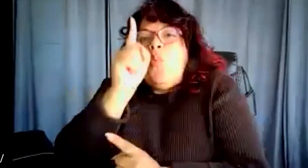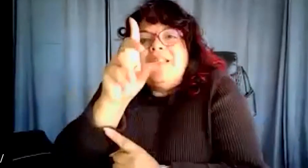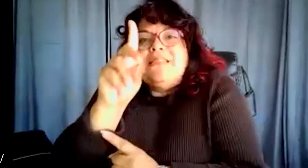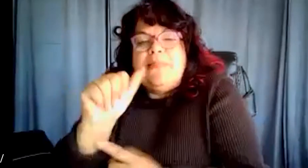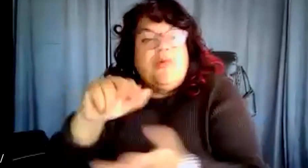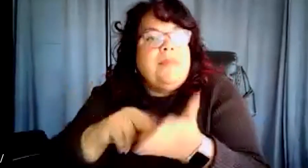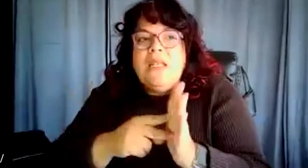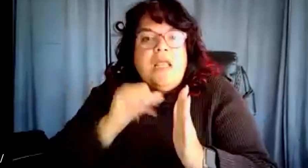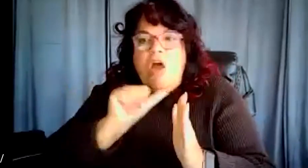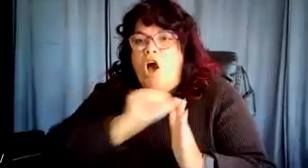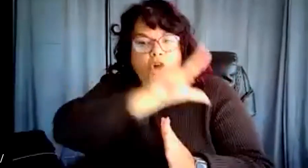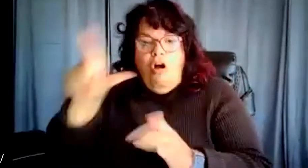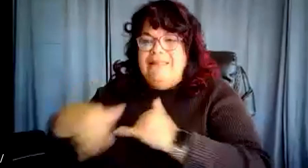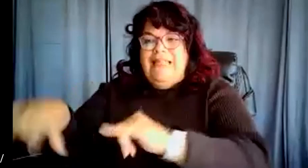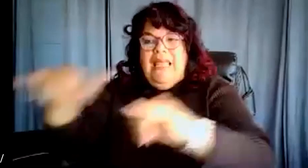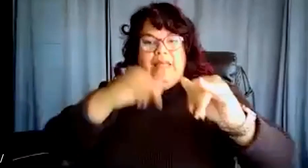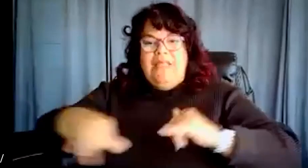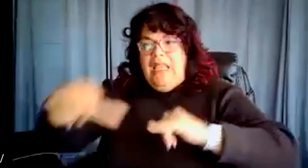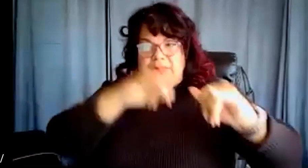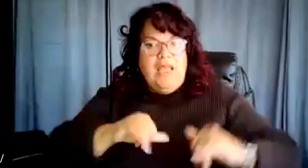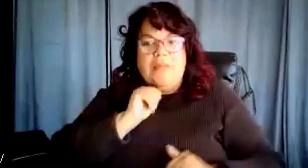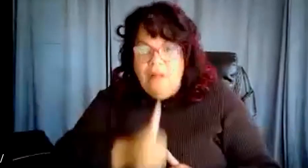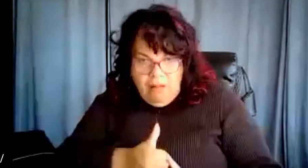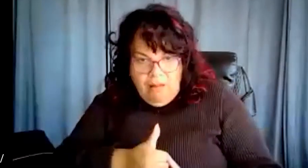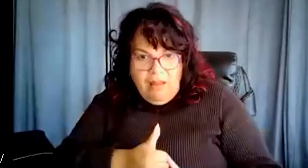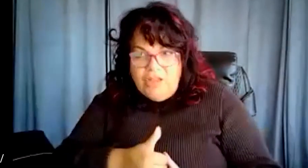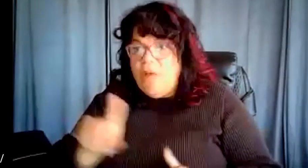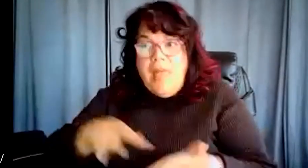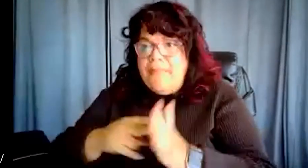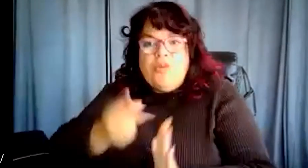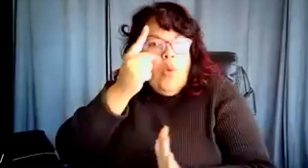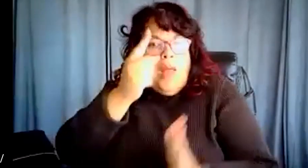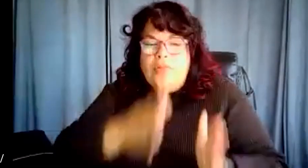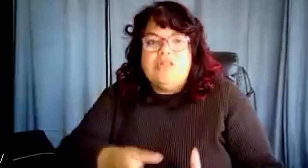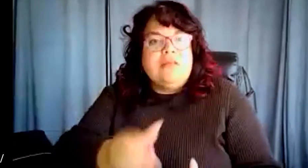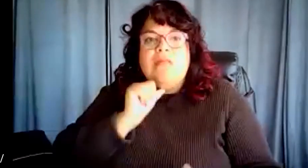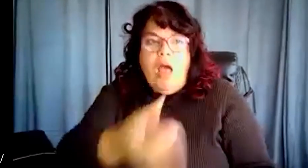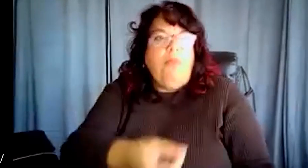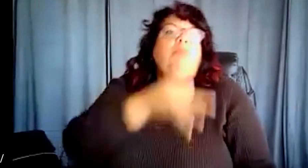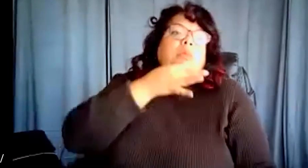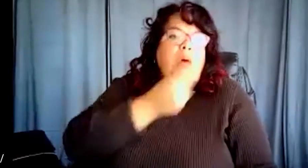By no means does that make that person or you now an expert on the disability experience.